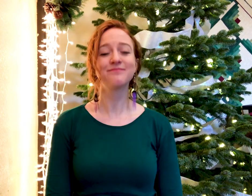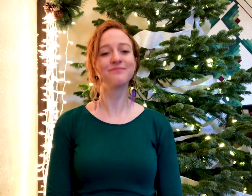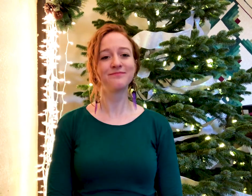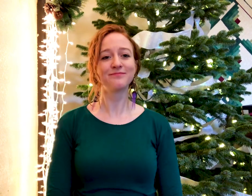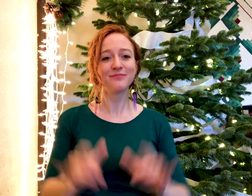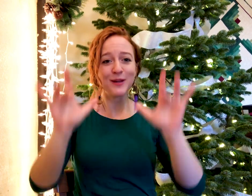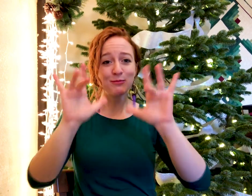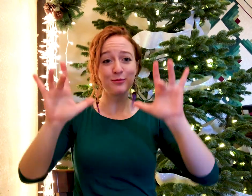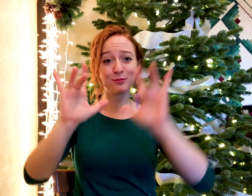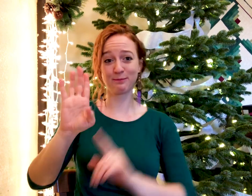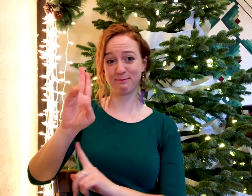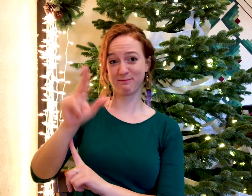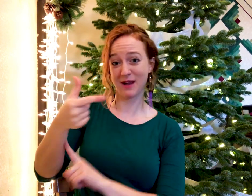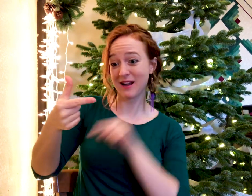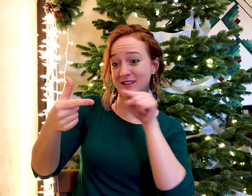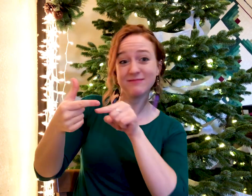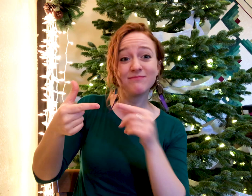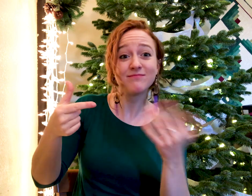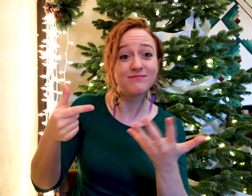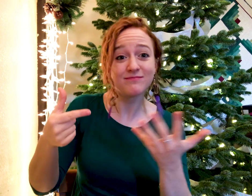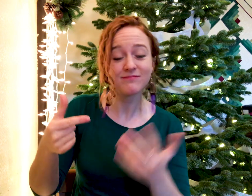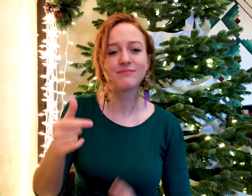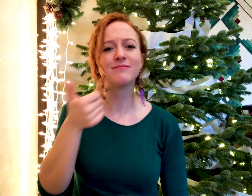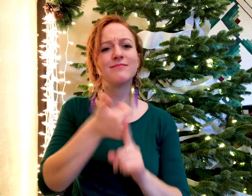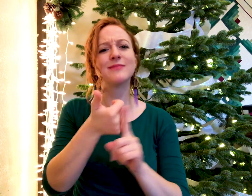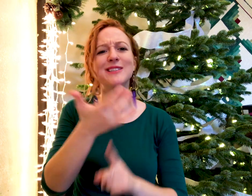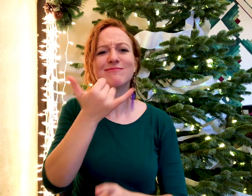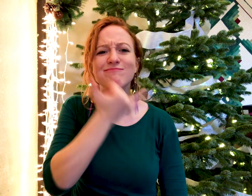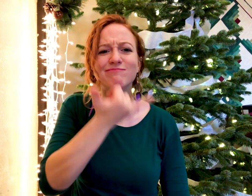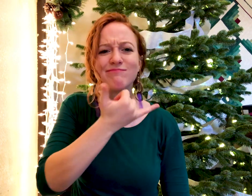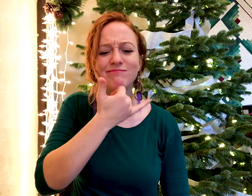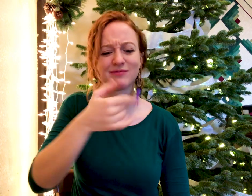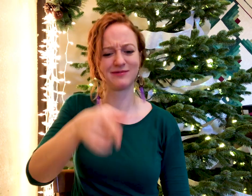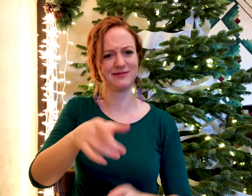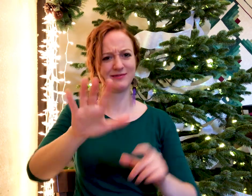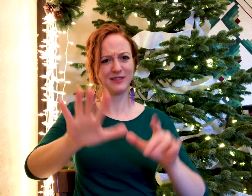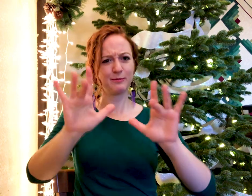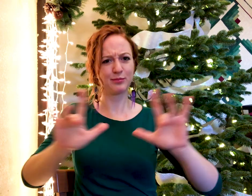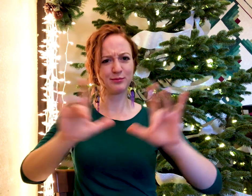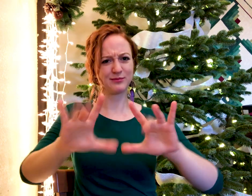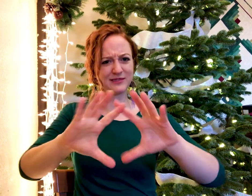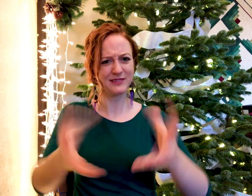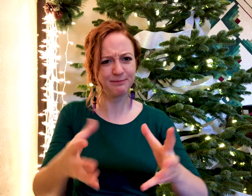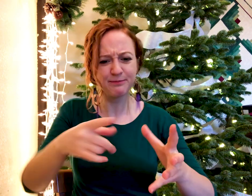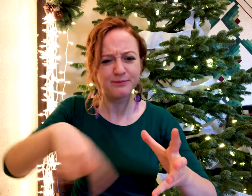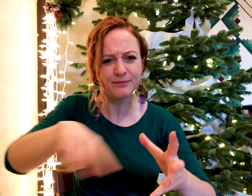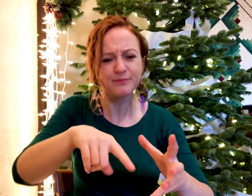A computer bug is an error or flaw in a system